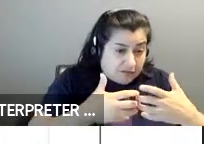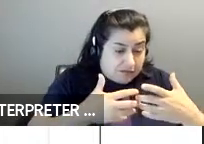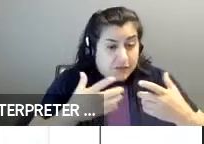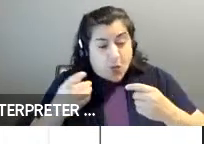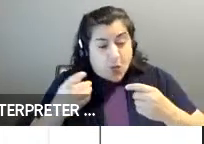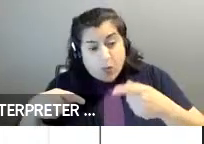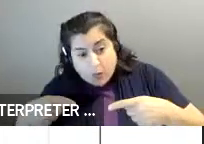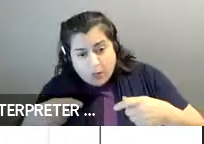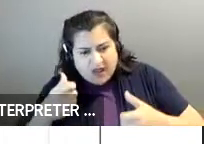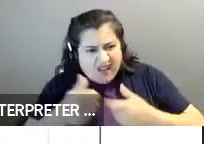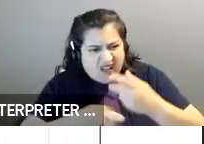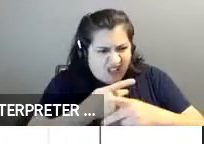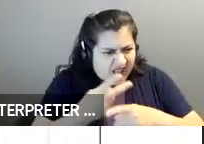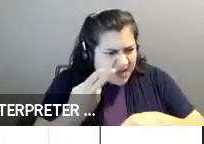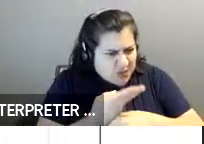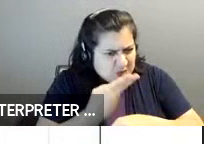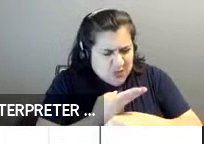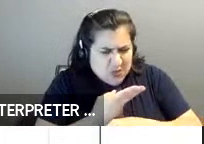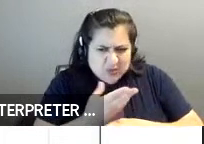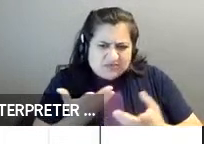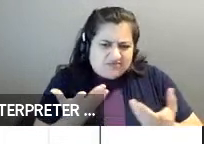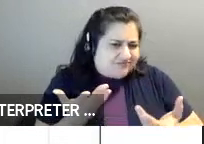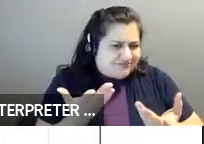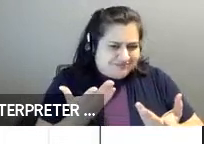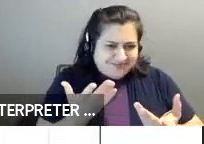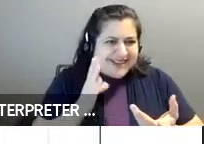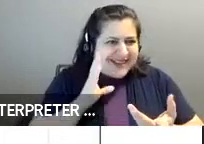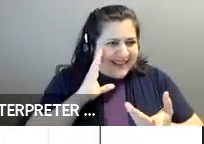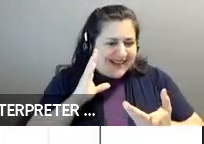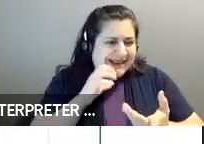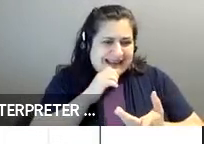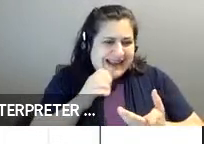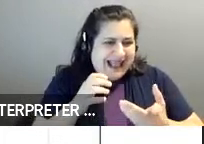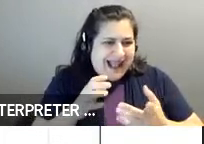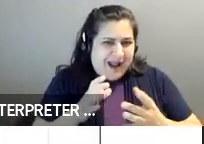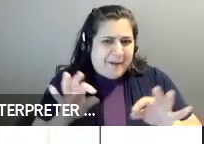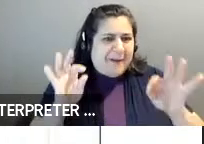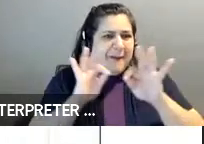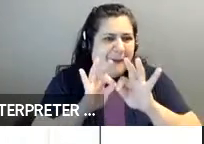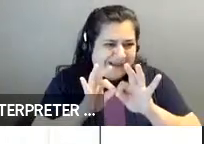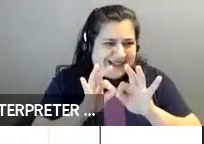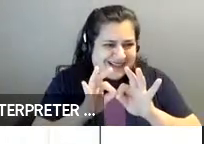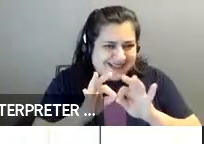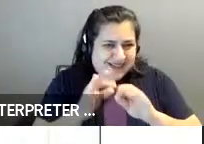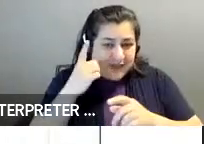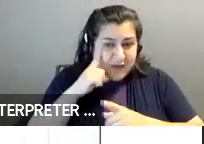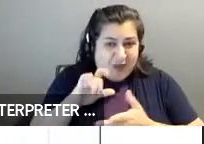So that's really the key I think aspect of this analysis, is the ability to investigate